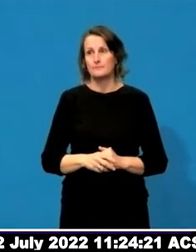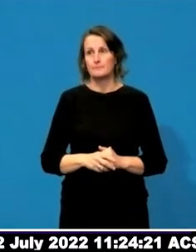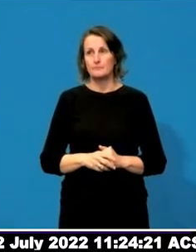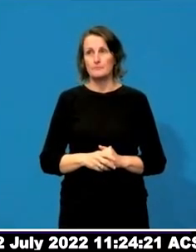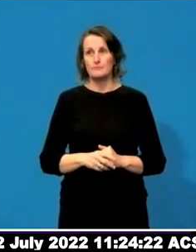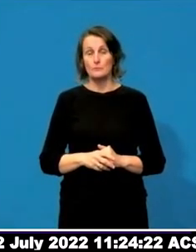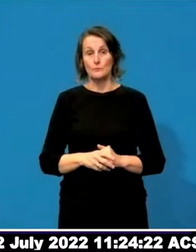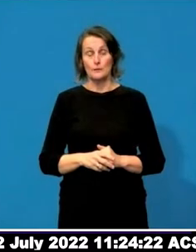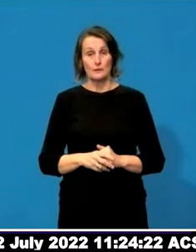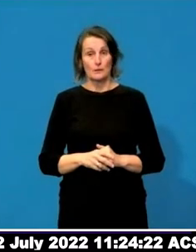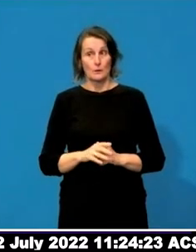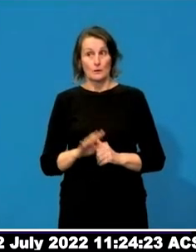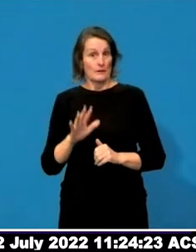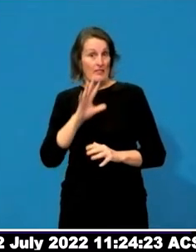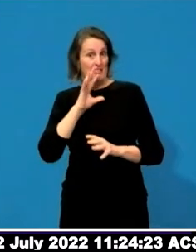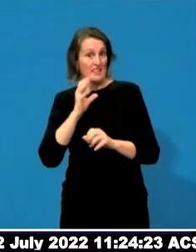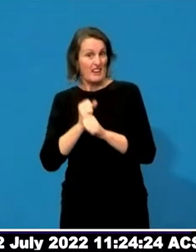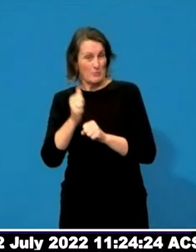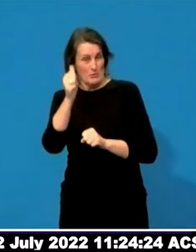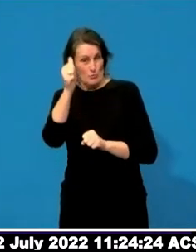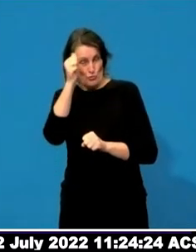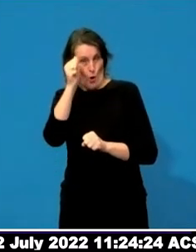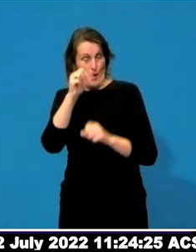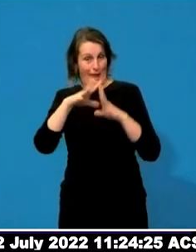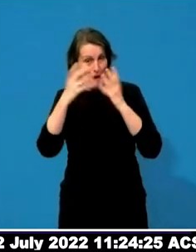and found the solution, but I think there's a strong commitment